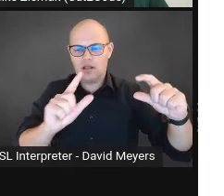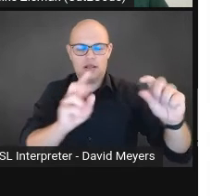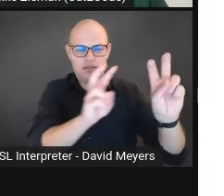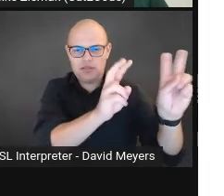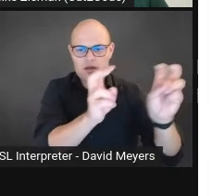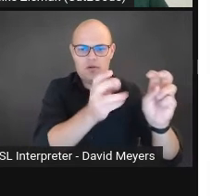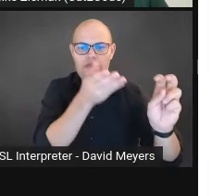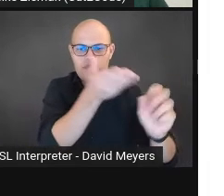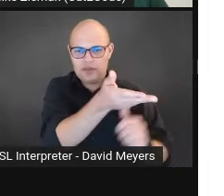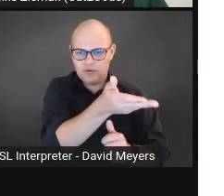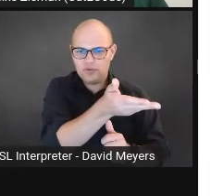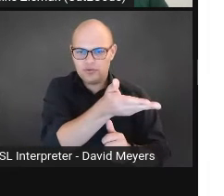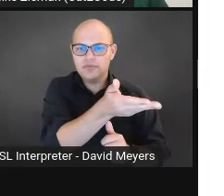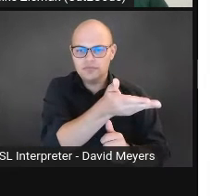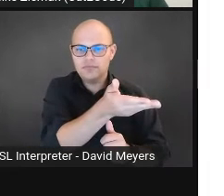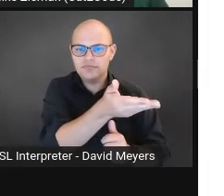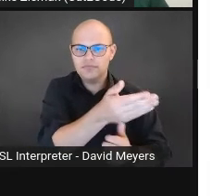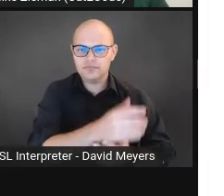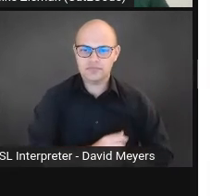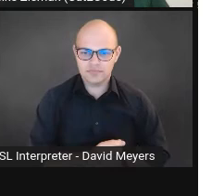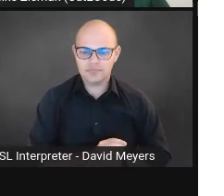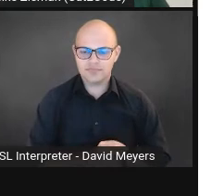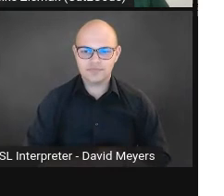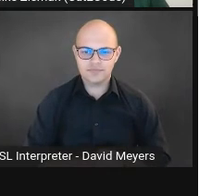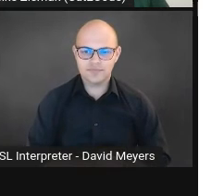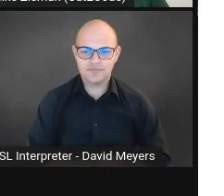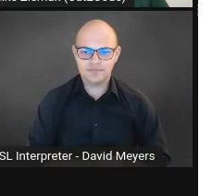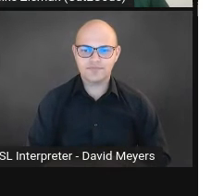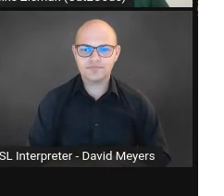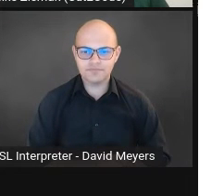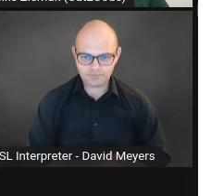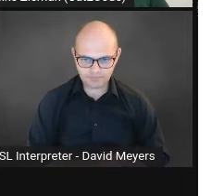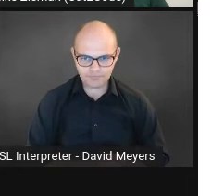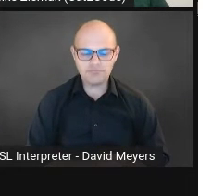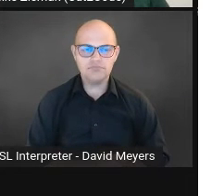Also, there are no aria labels to use and well,